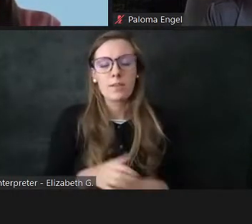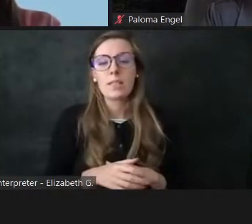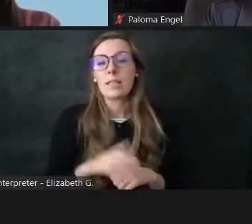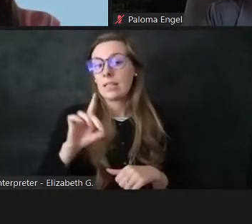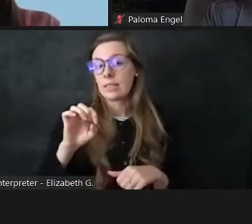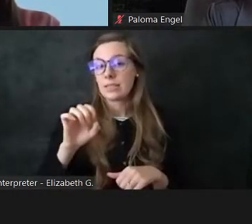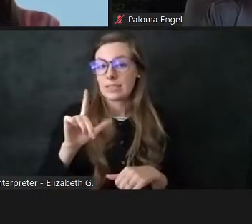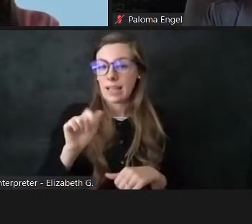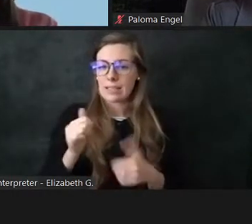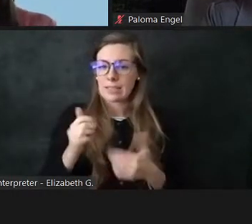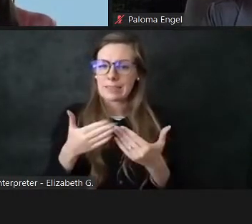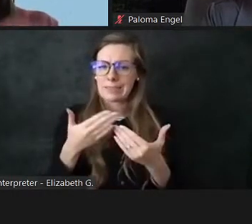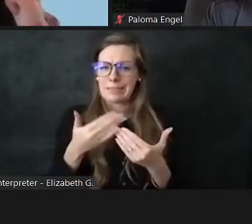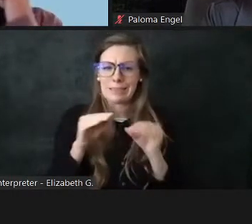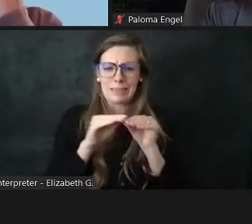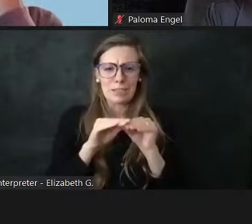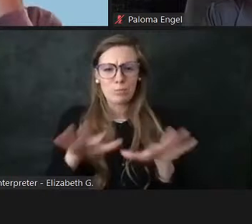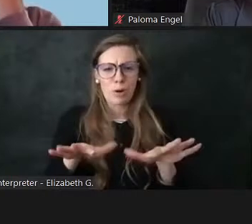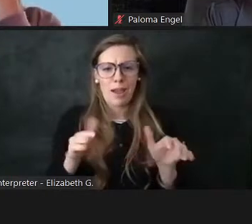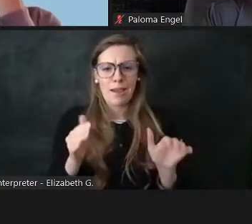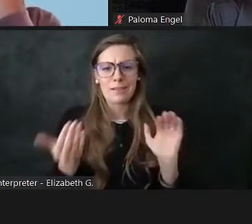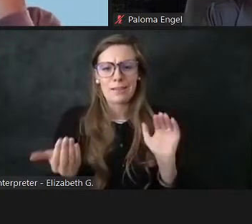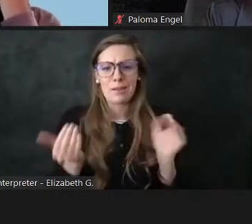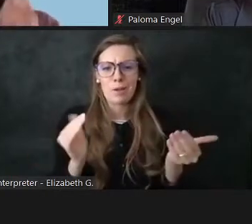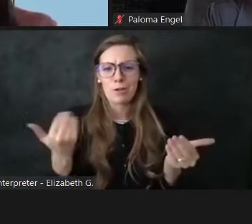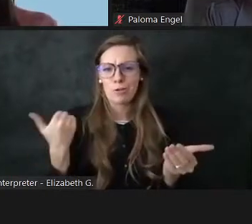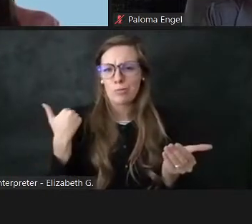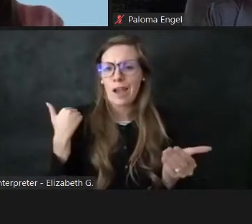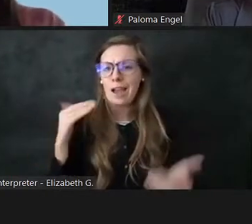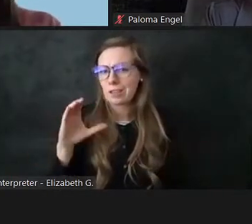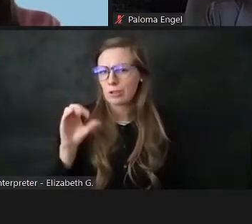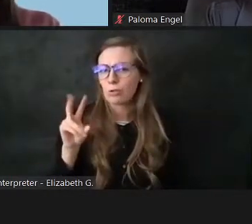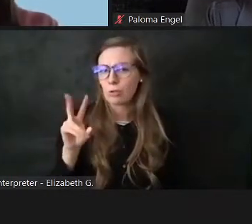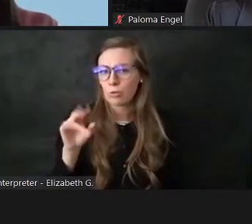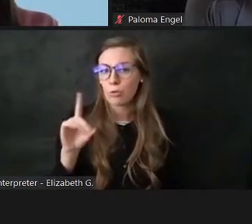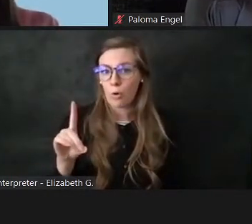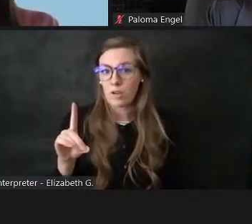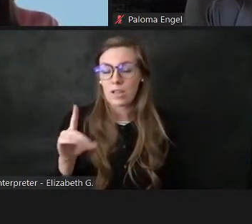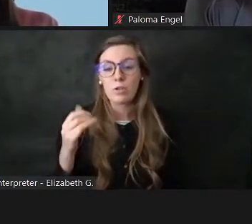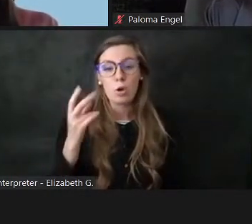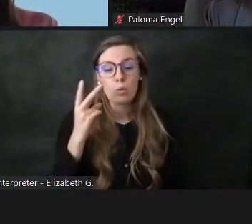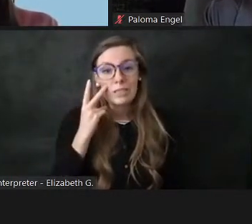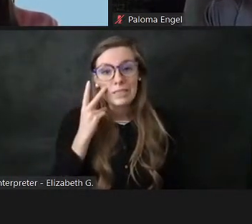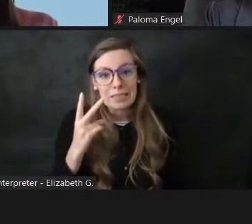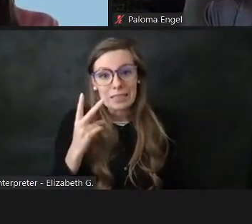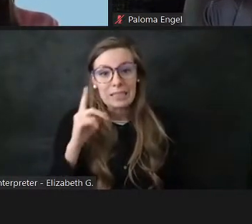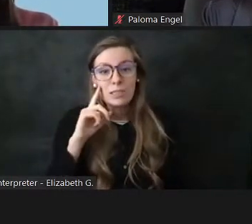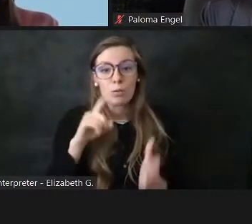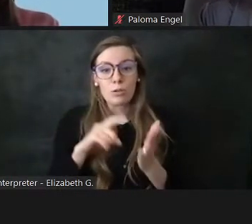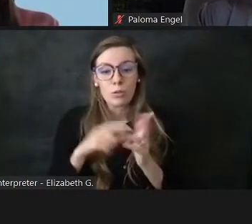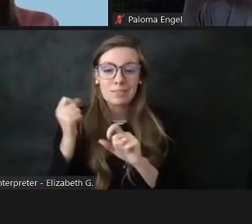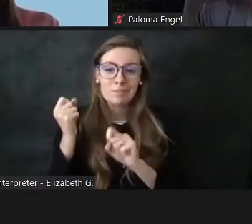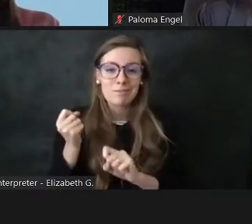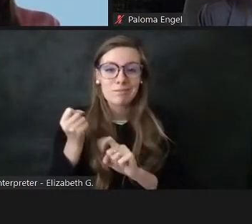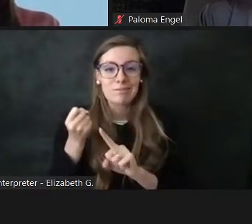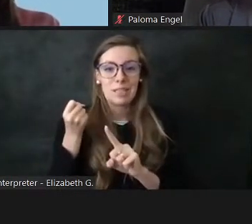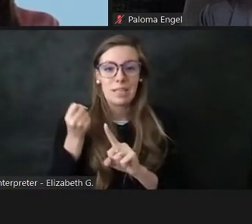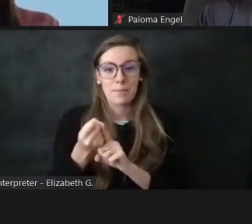other viruses that we had in the past, especially COVID. And so we're seeing and we're feeling the impact of that community of the community.